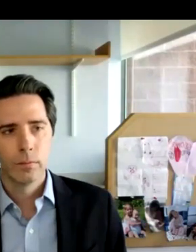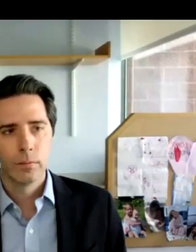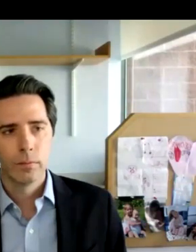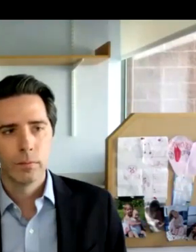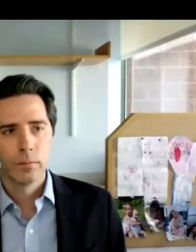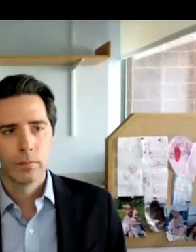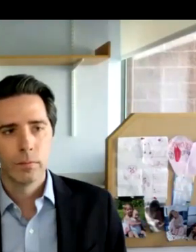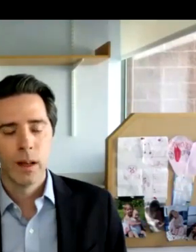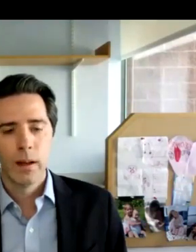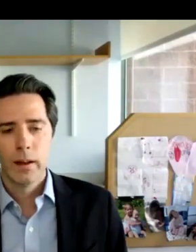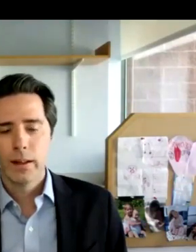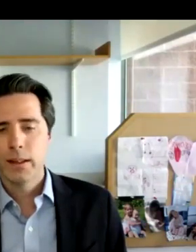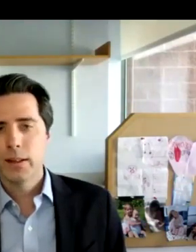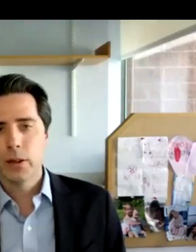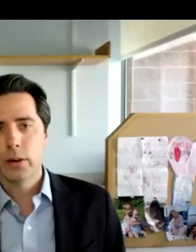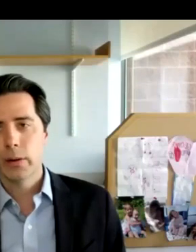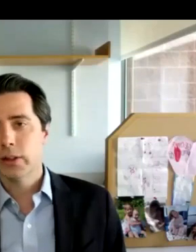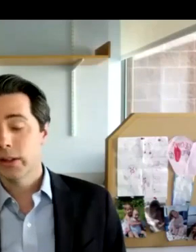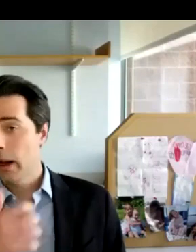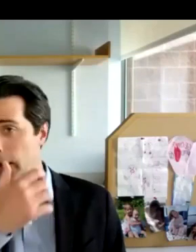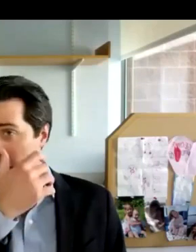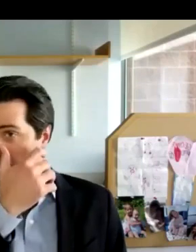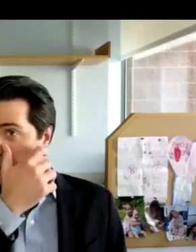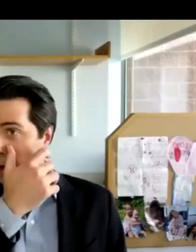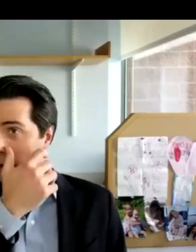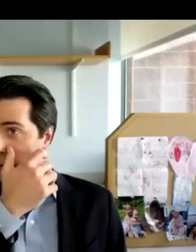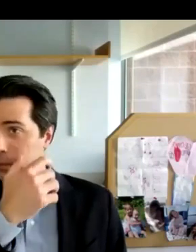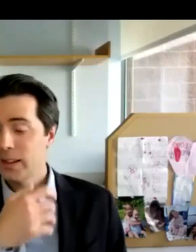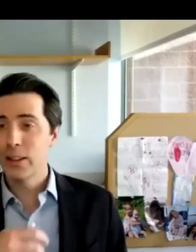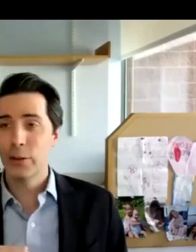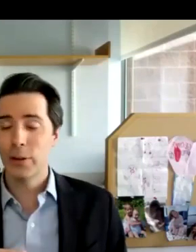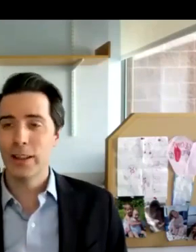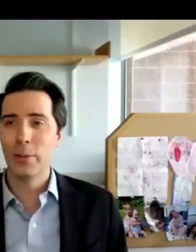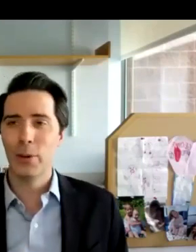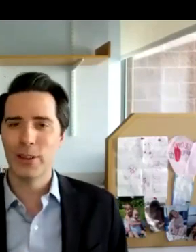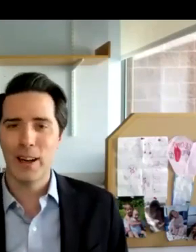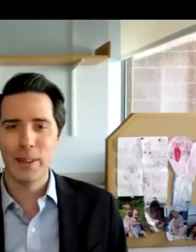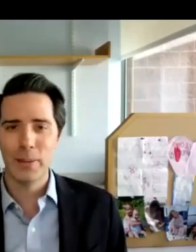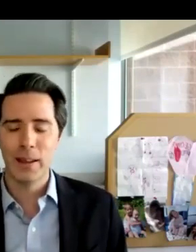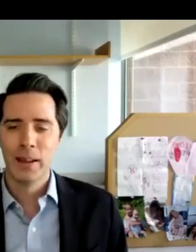was CMV this is such a great question I I um